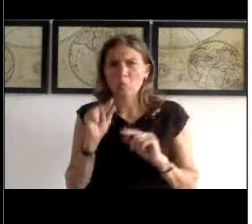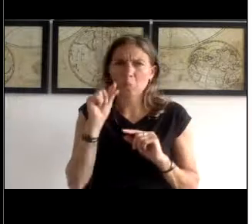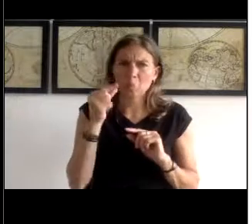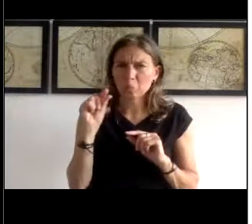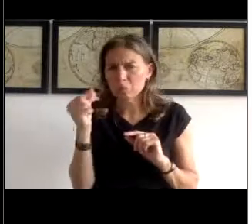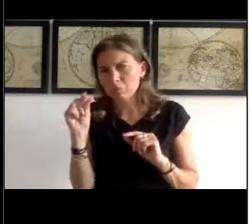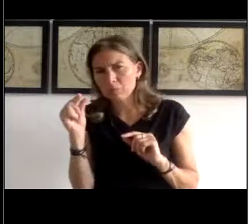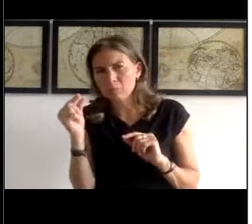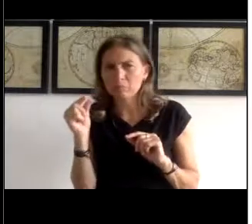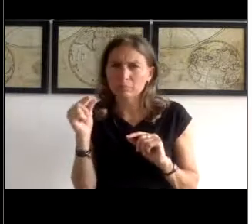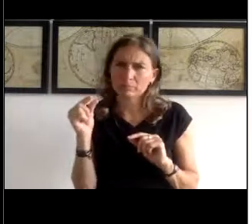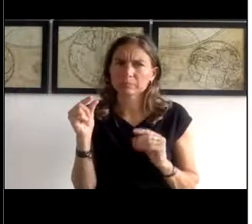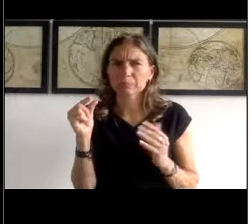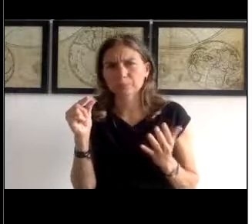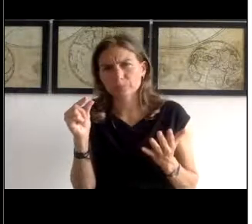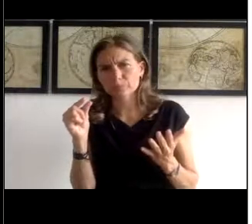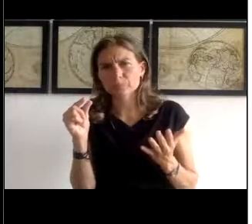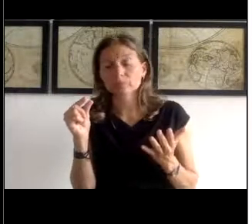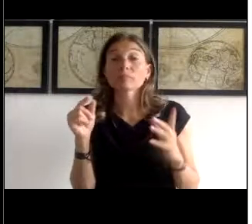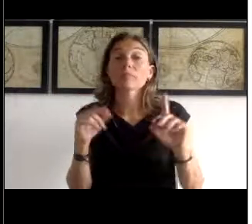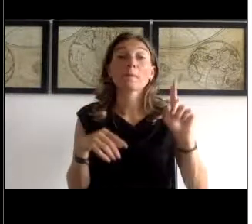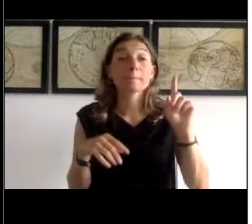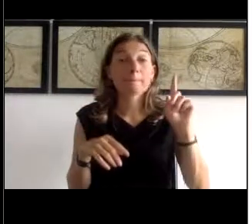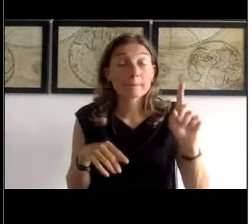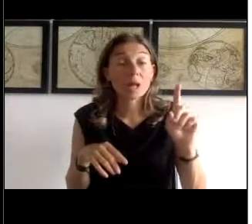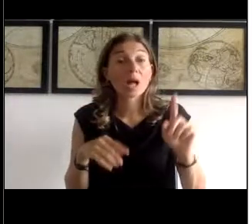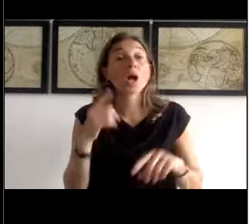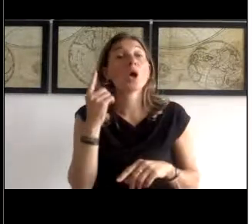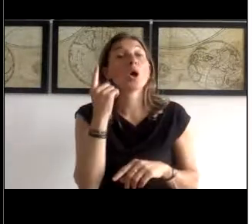at the NHH university located in Bergen in Norway.